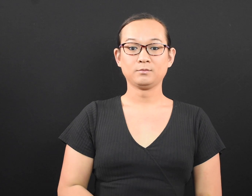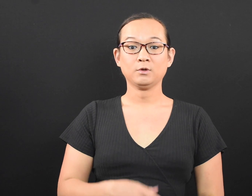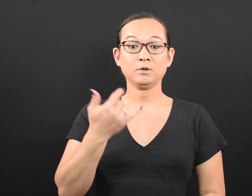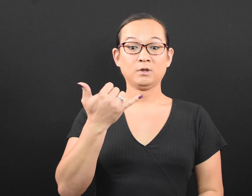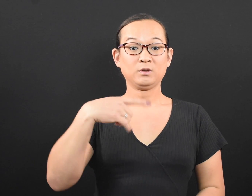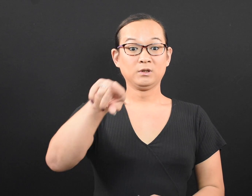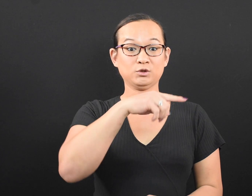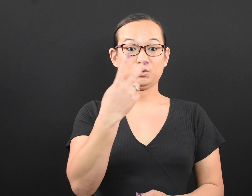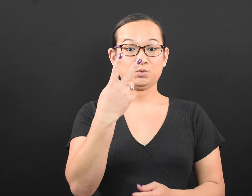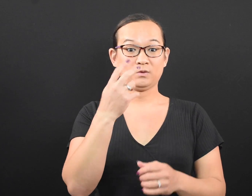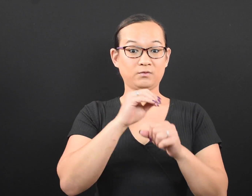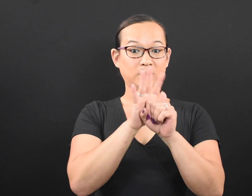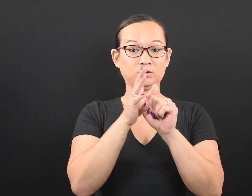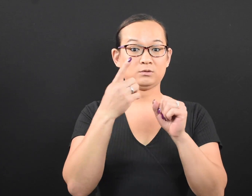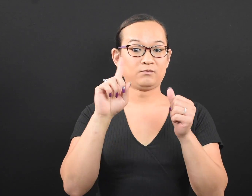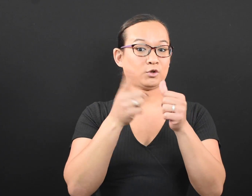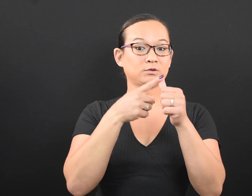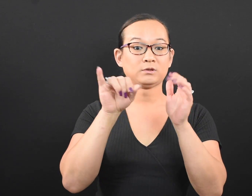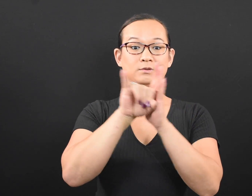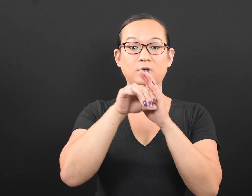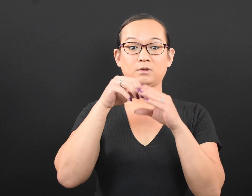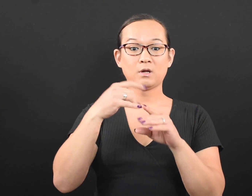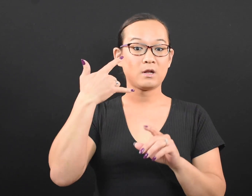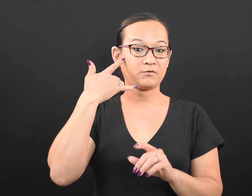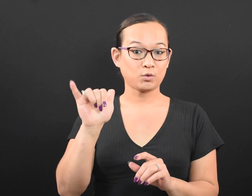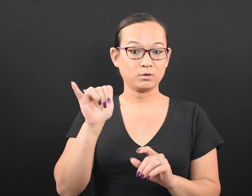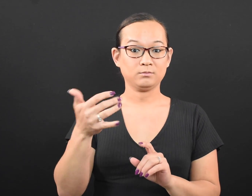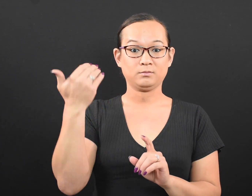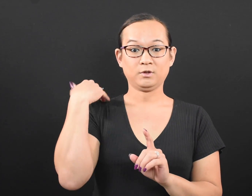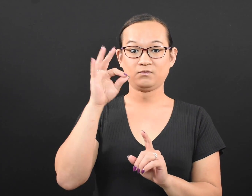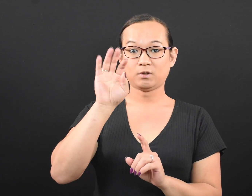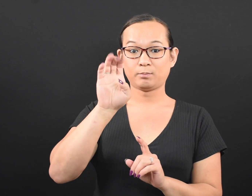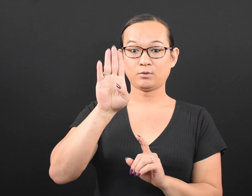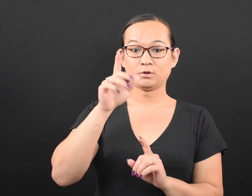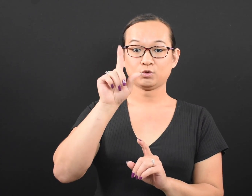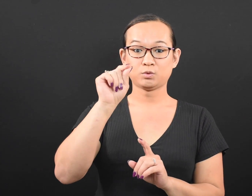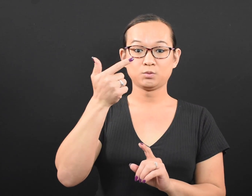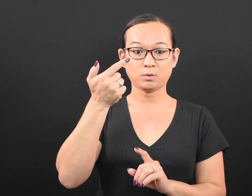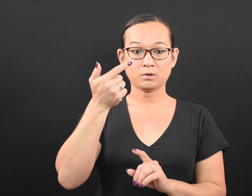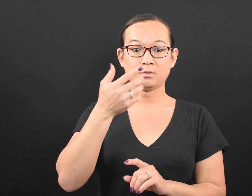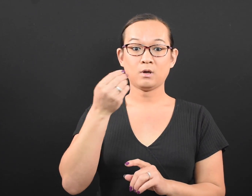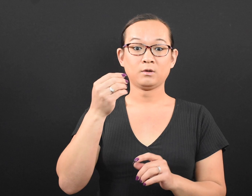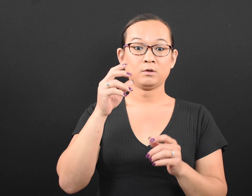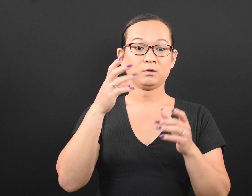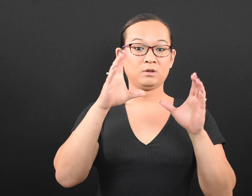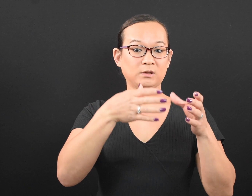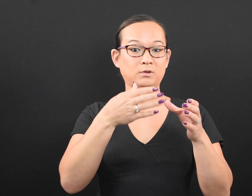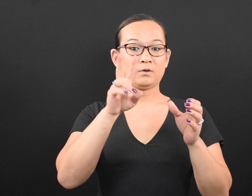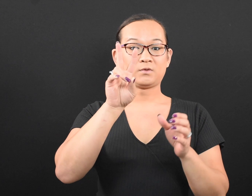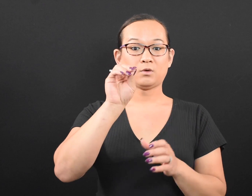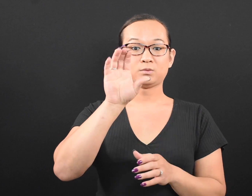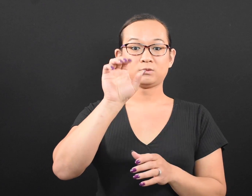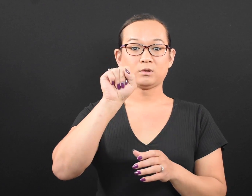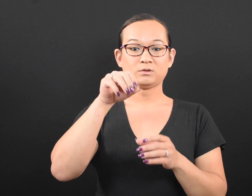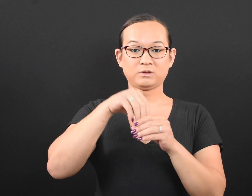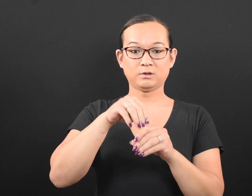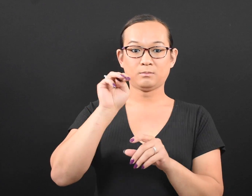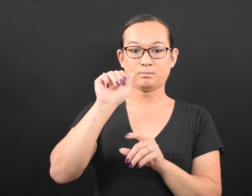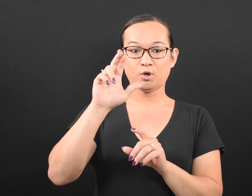were first identified in California in February 2021 and were classified as VOCs in March 2021.